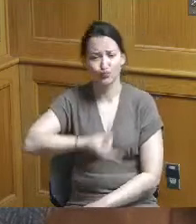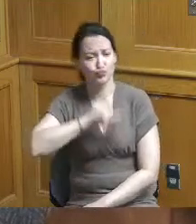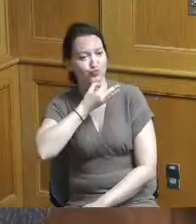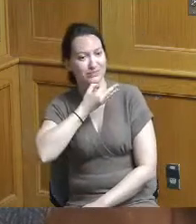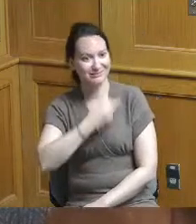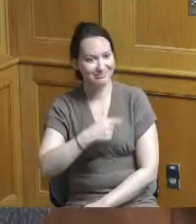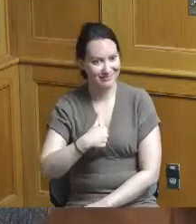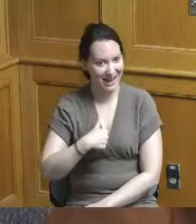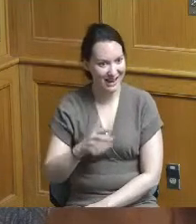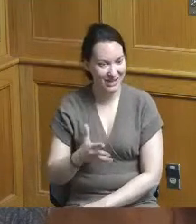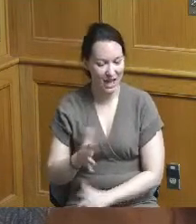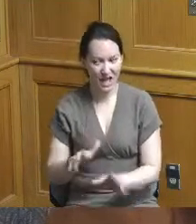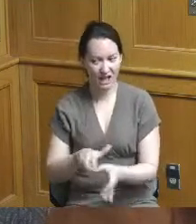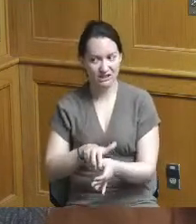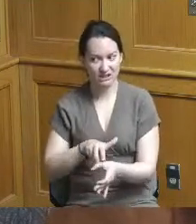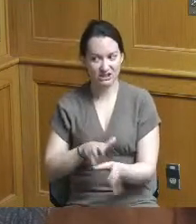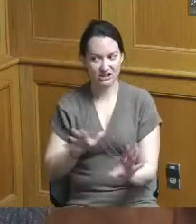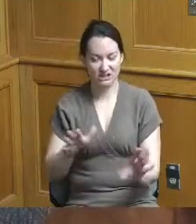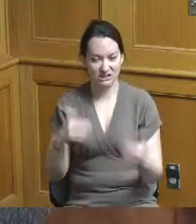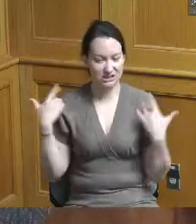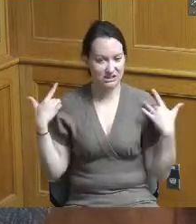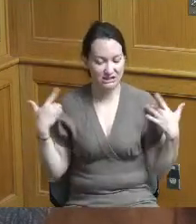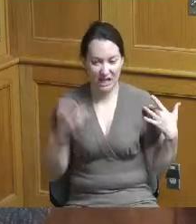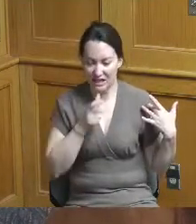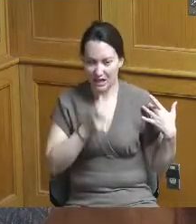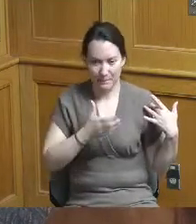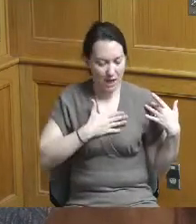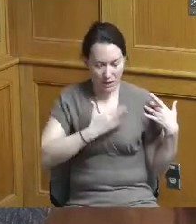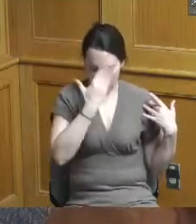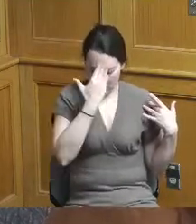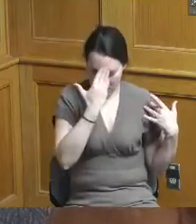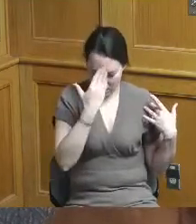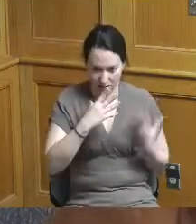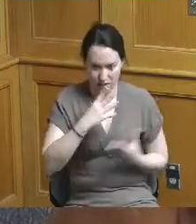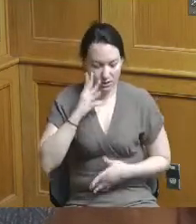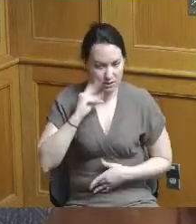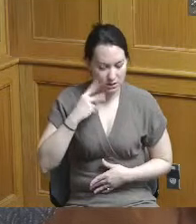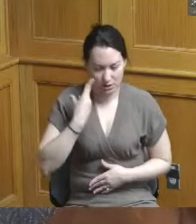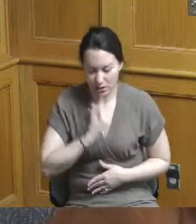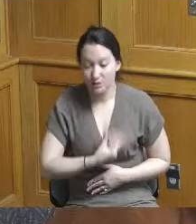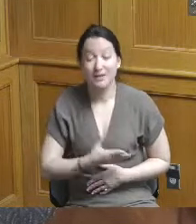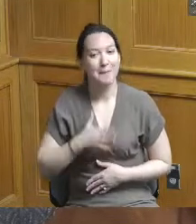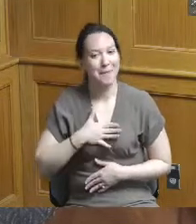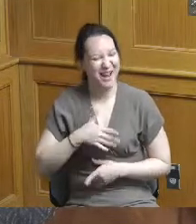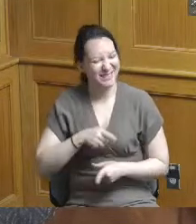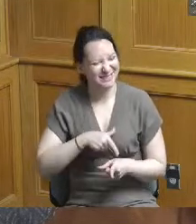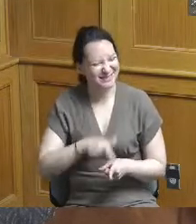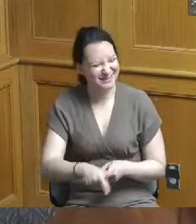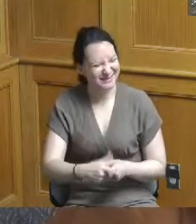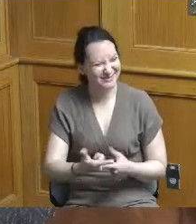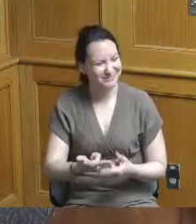I got to kind of fall back because that's their expertise but this is my expertise and